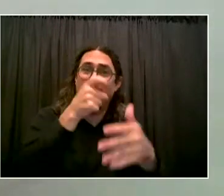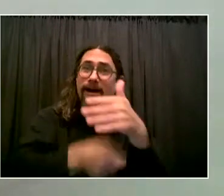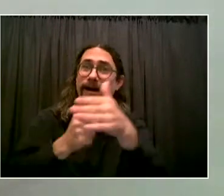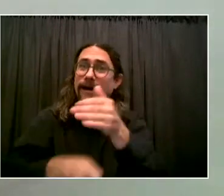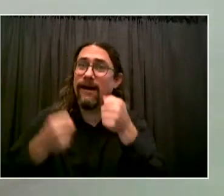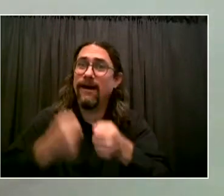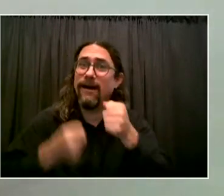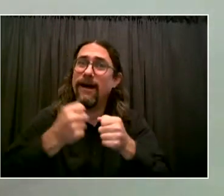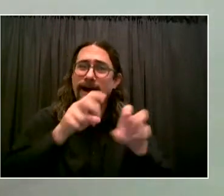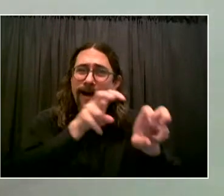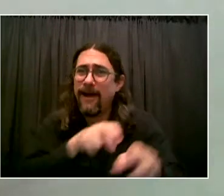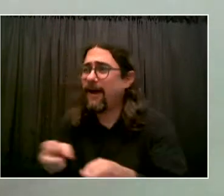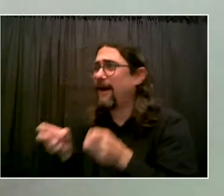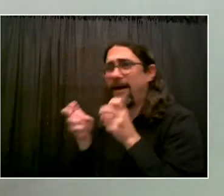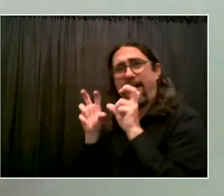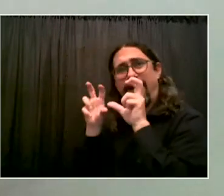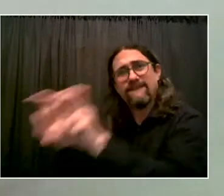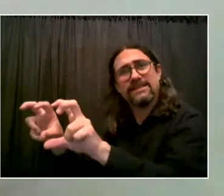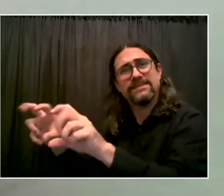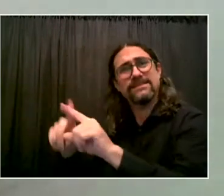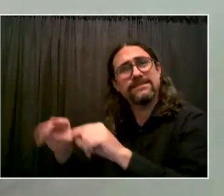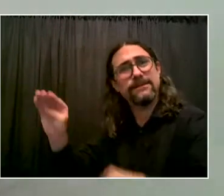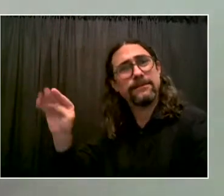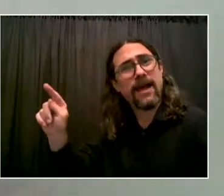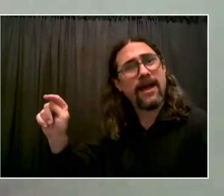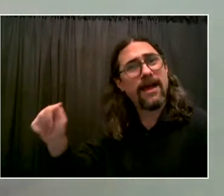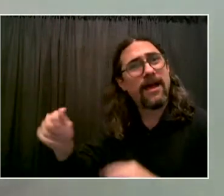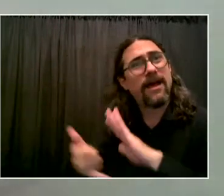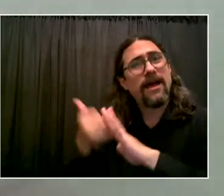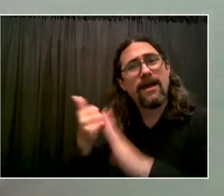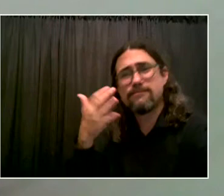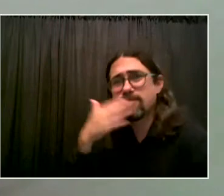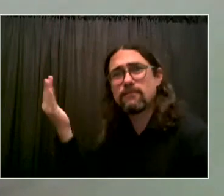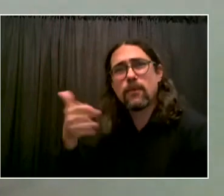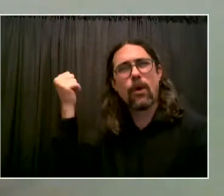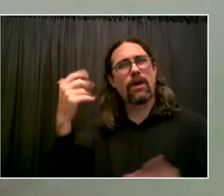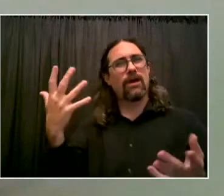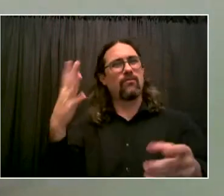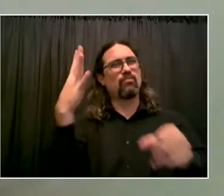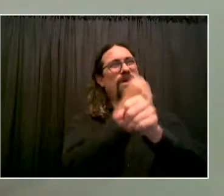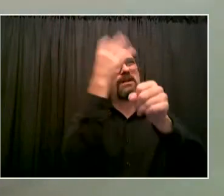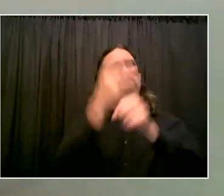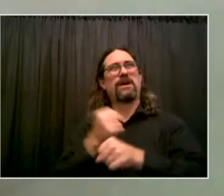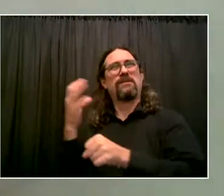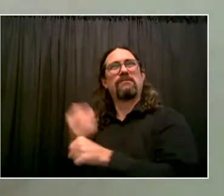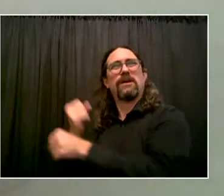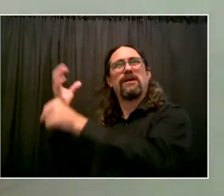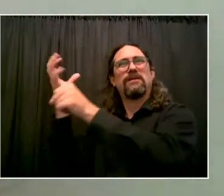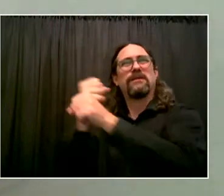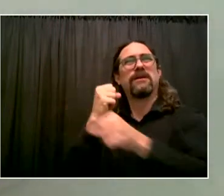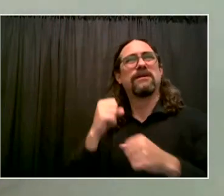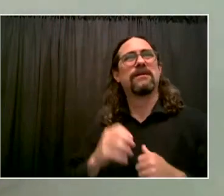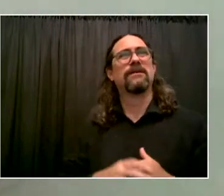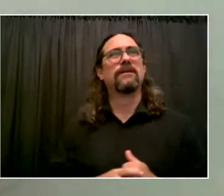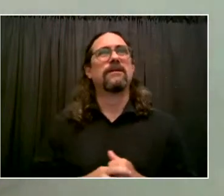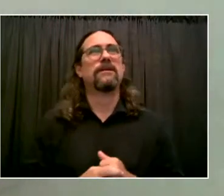SIGNIFICANTLY IMPRVEOD OVER THOSE DECADES BUT THE NEED IS GREATER THAN EVER. WHILE SOME PEOPLE HAVE ASKED IF